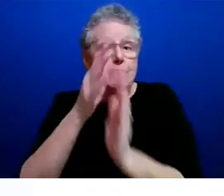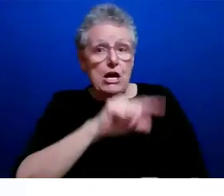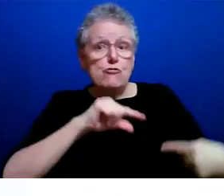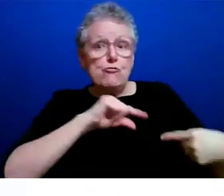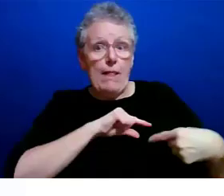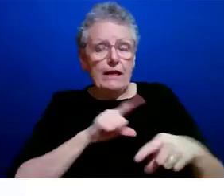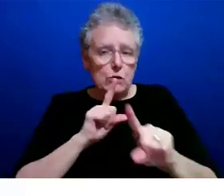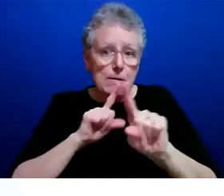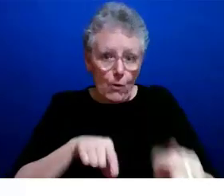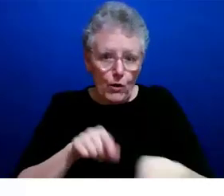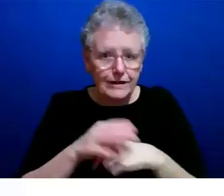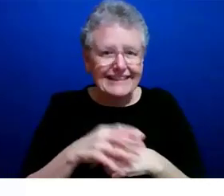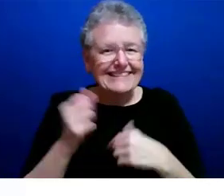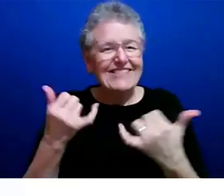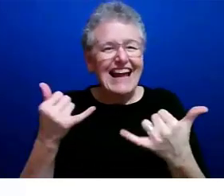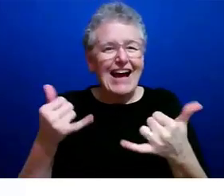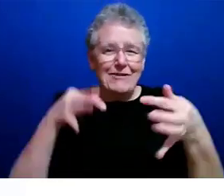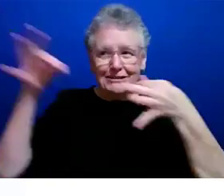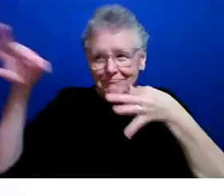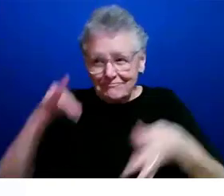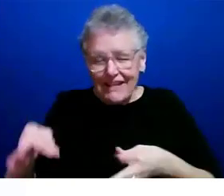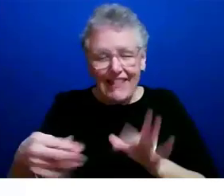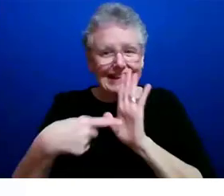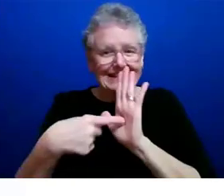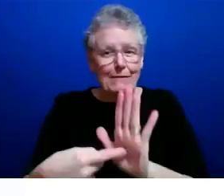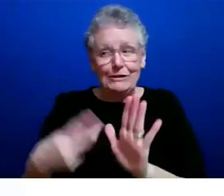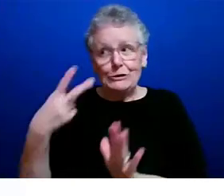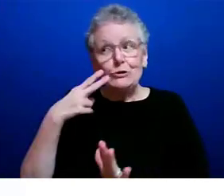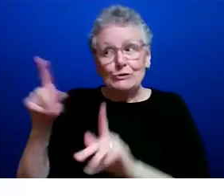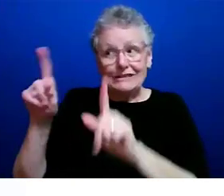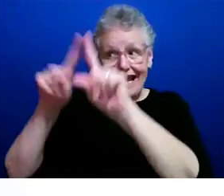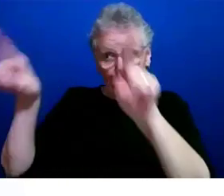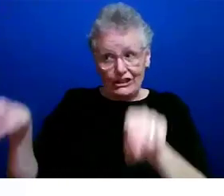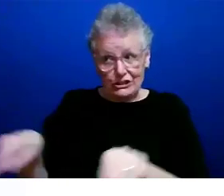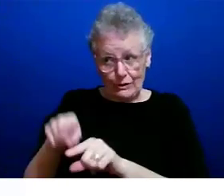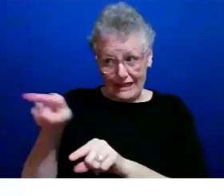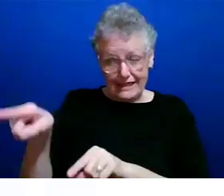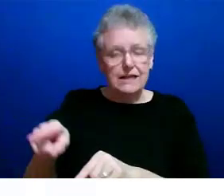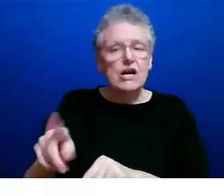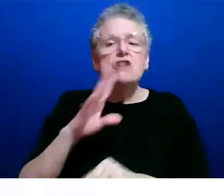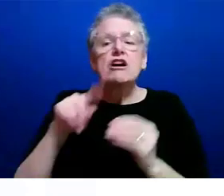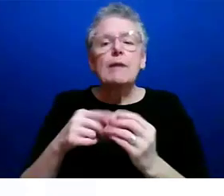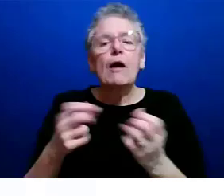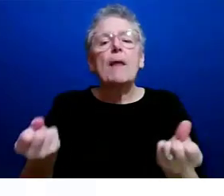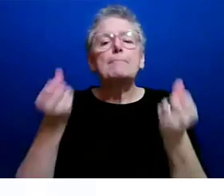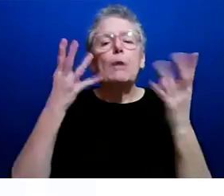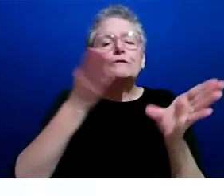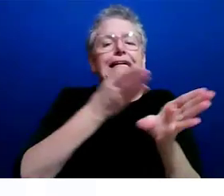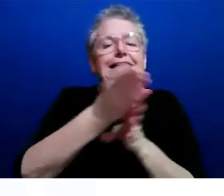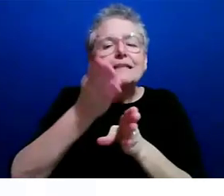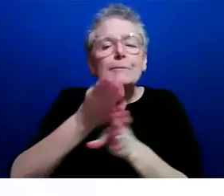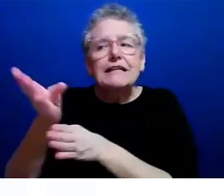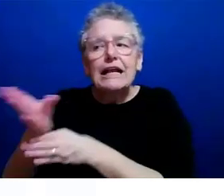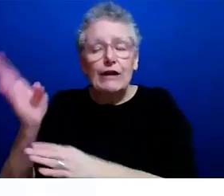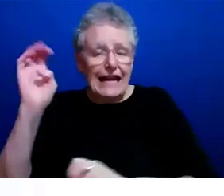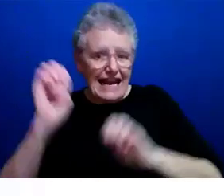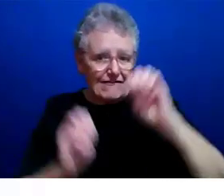So walking through the examples on this screen, let's talk about the Multidisciplinary Evaluation Team Report